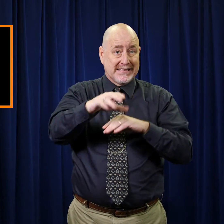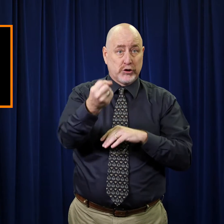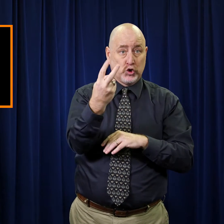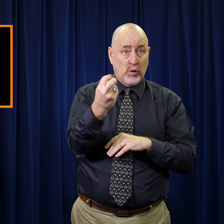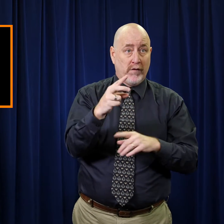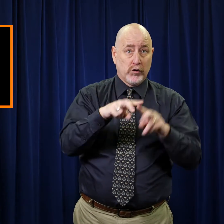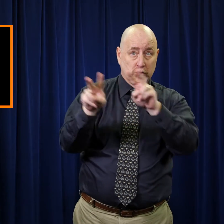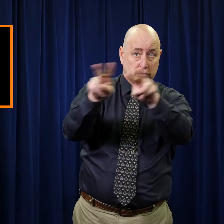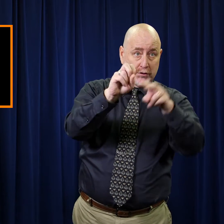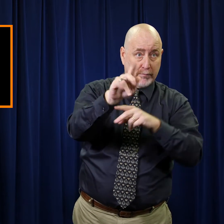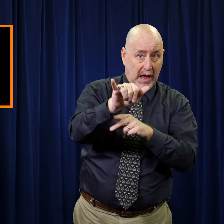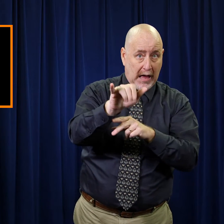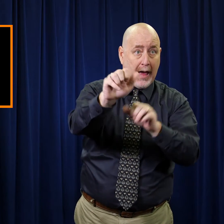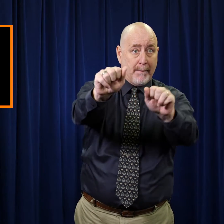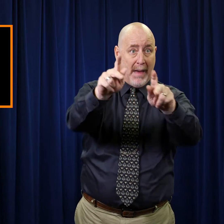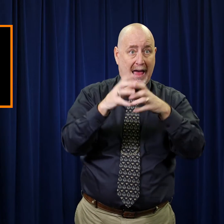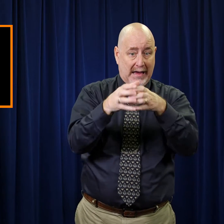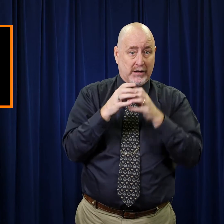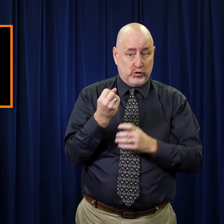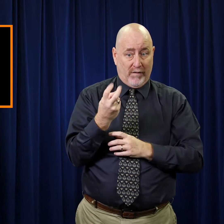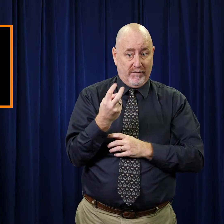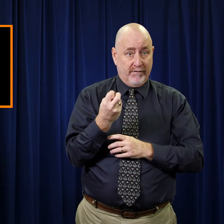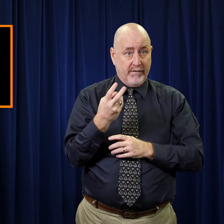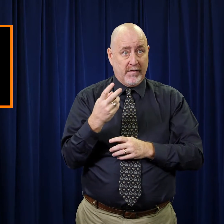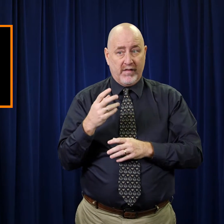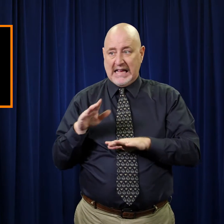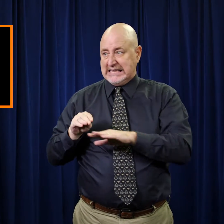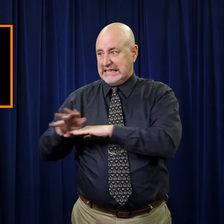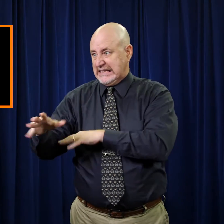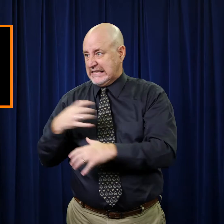whom Moses sent to spy out the land, who returned, you know, and they made all the